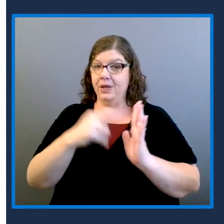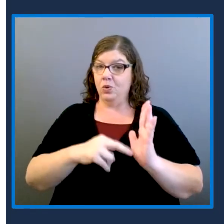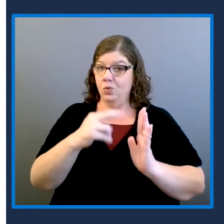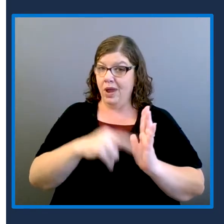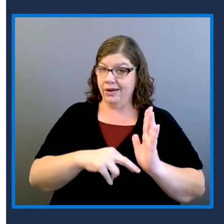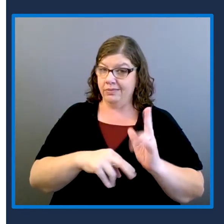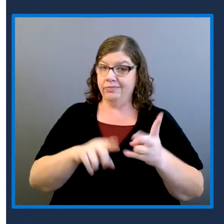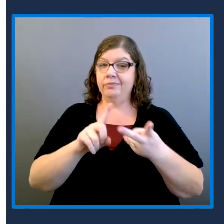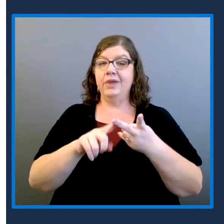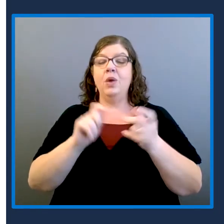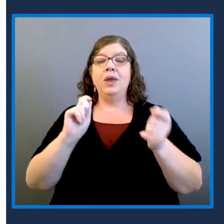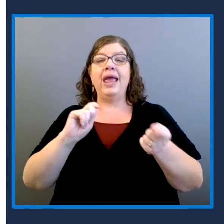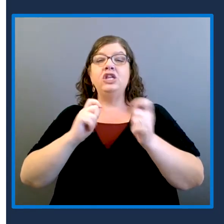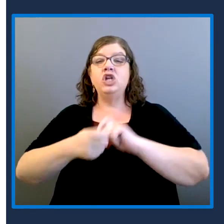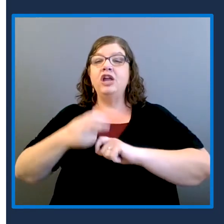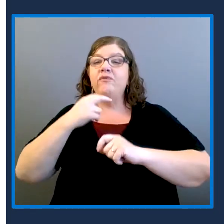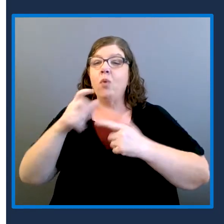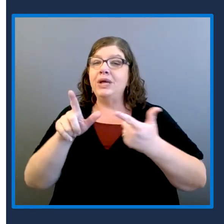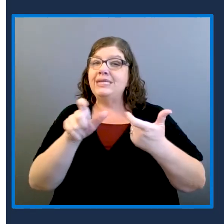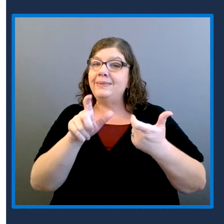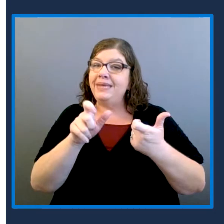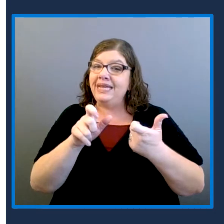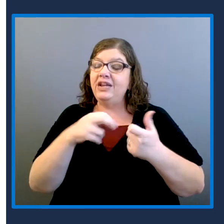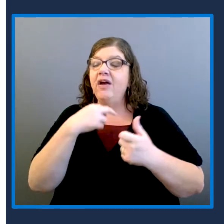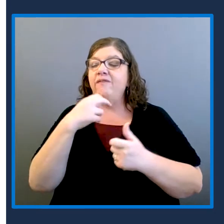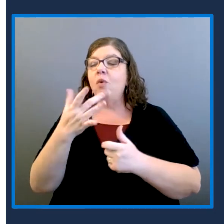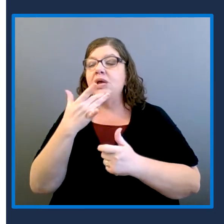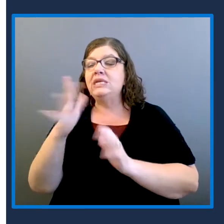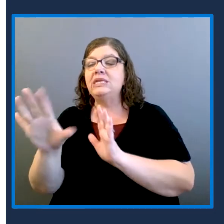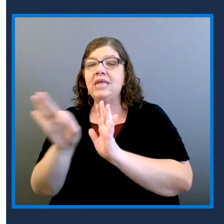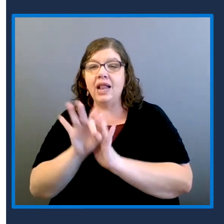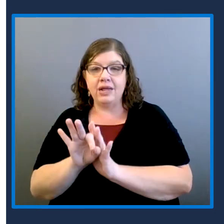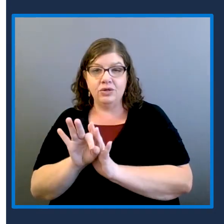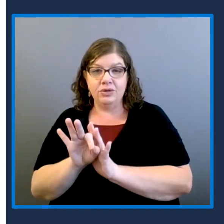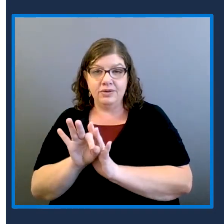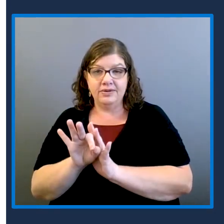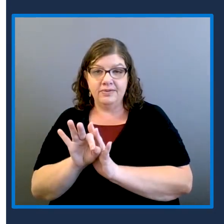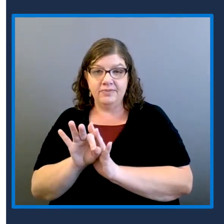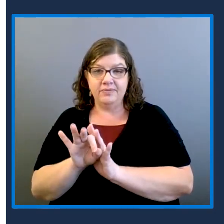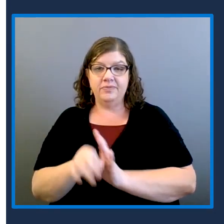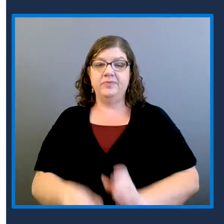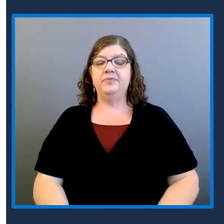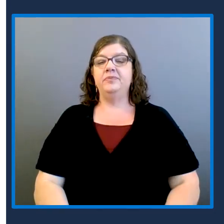we also have the option to change our voice speed and our voice selection